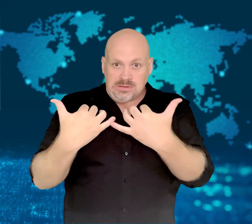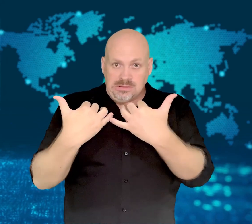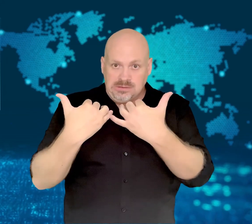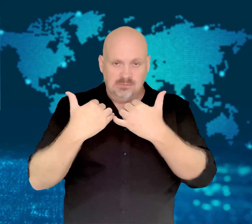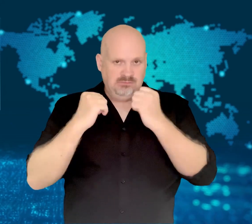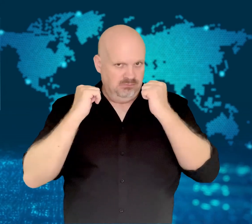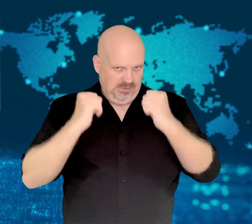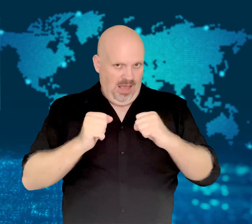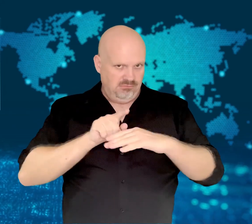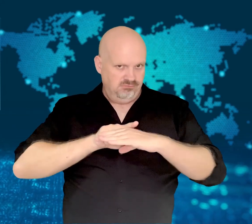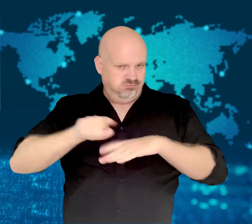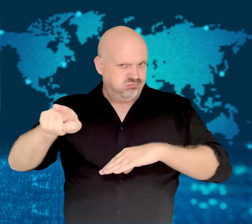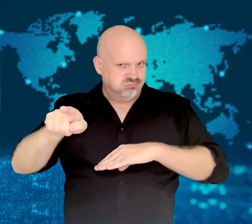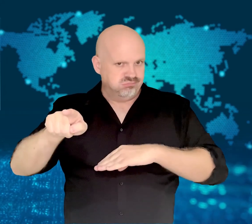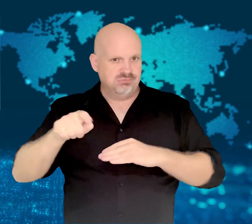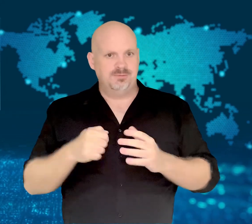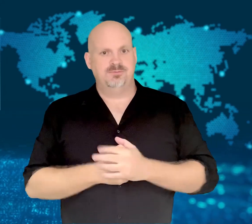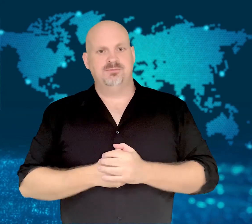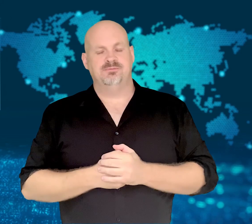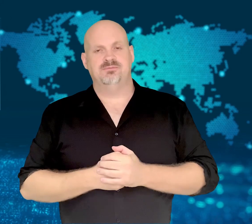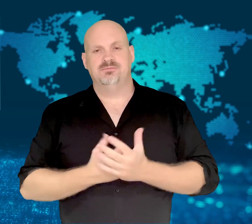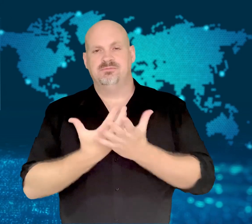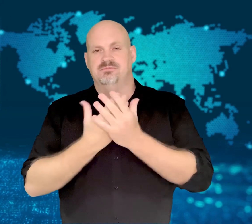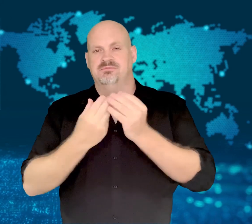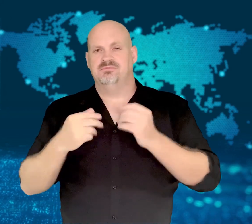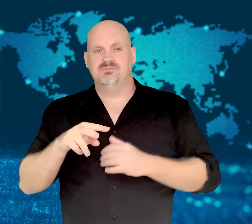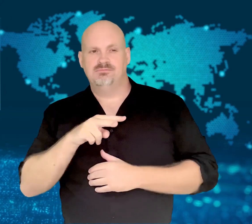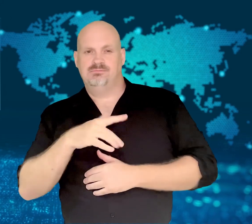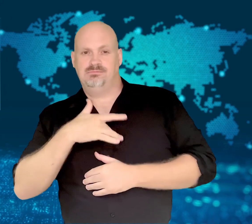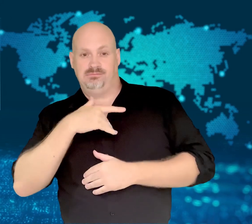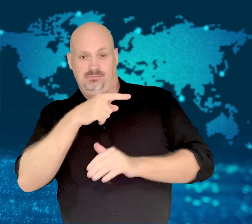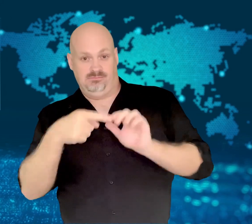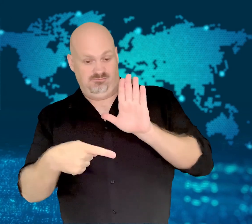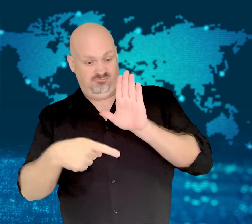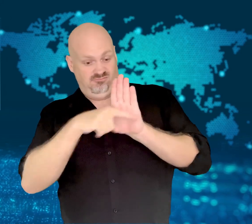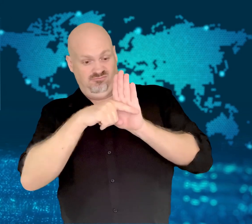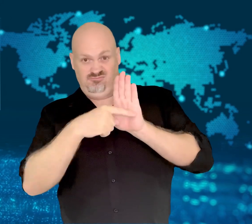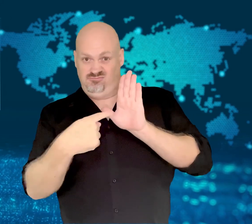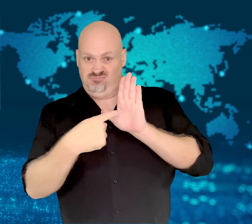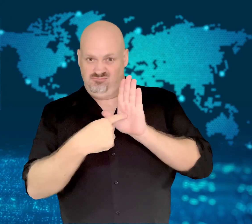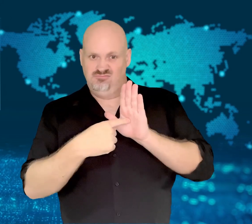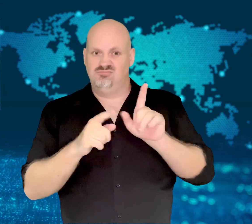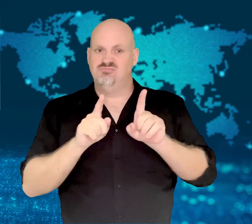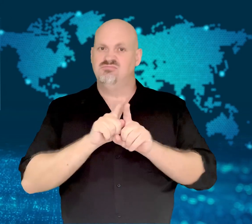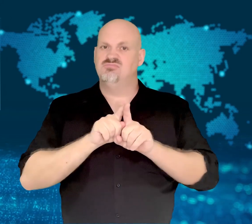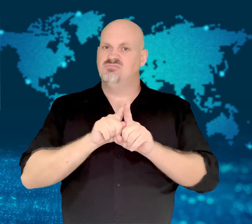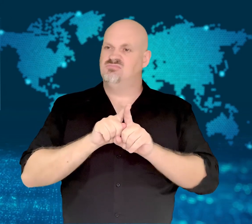imminent danger from a nuclear or nonnuclear attack.